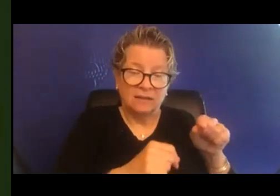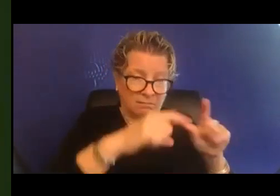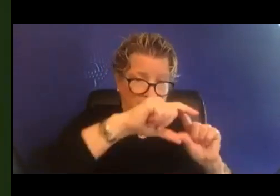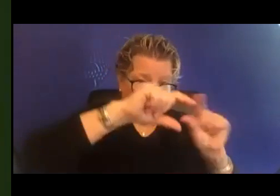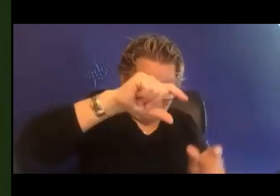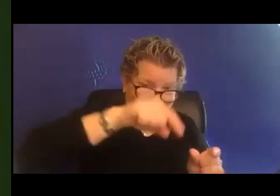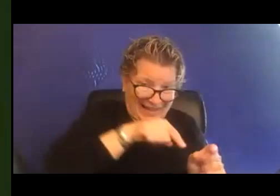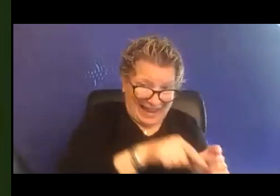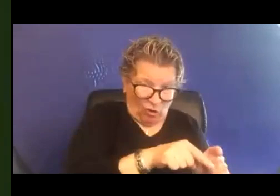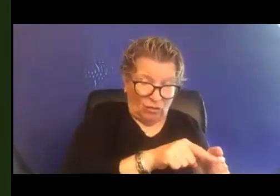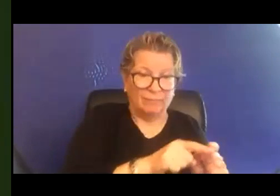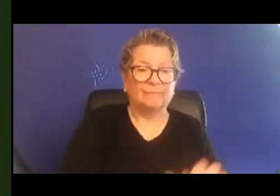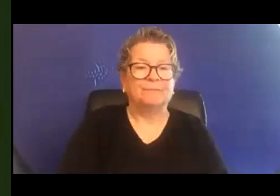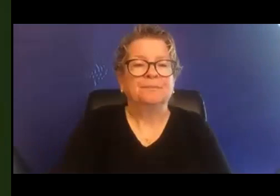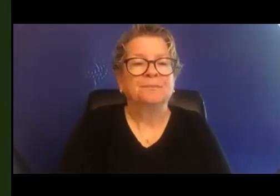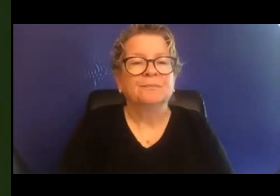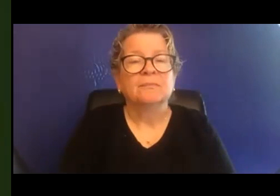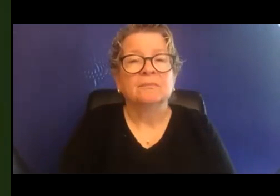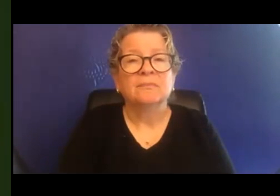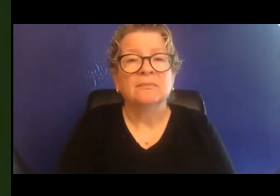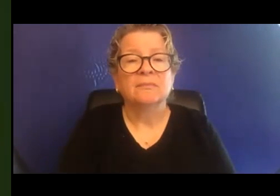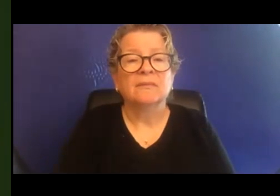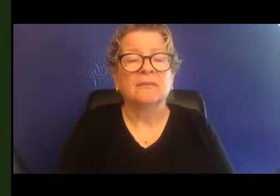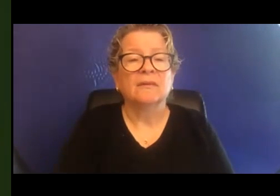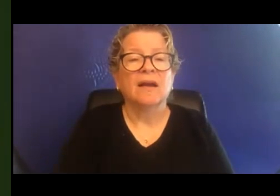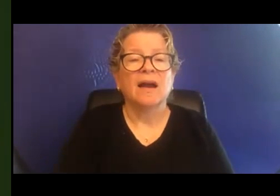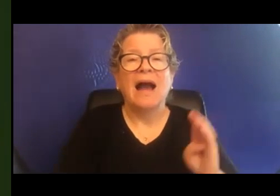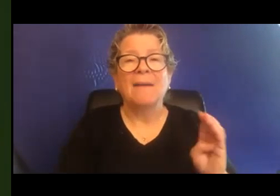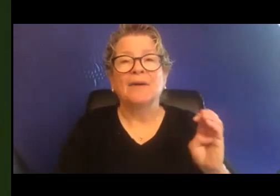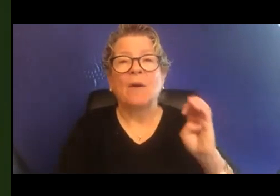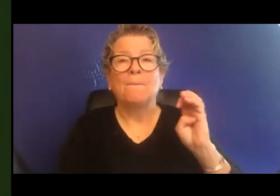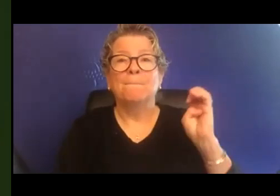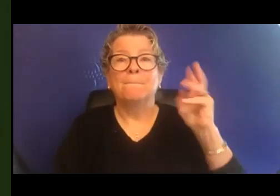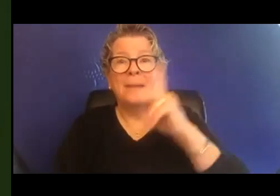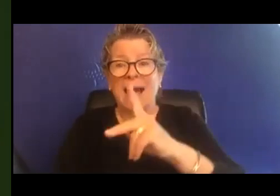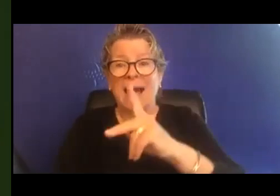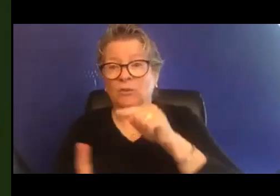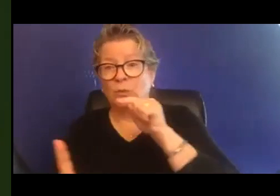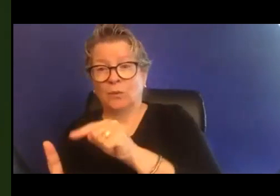There are also -- come back to the south area now, into the